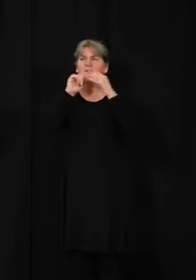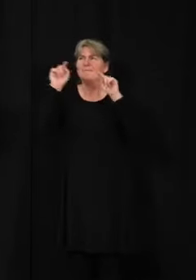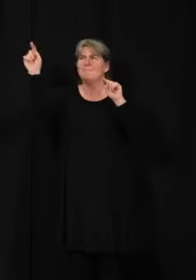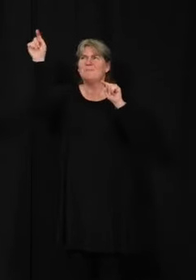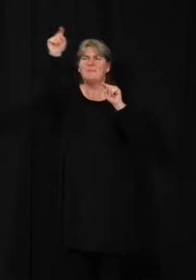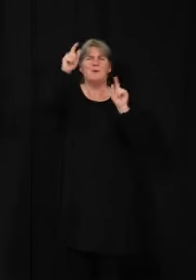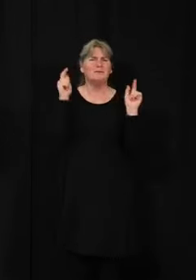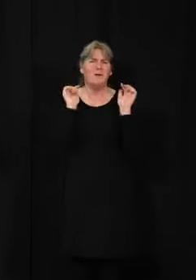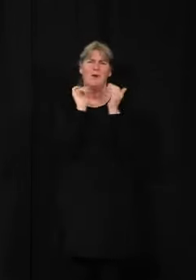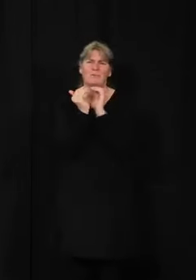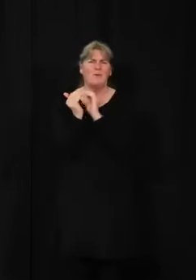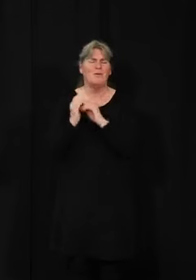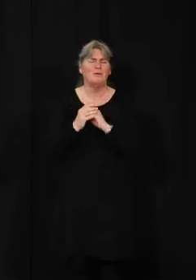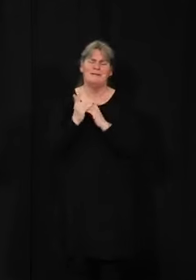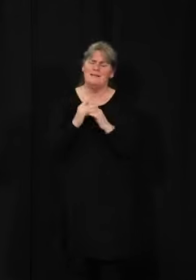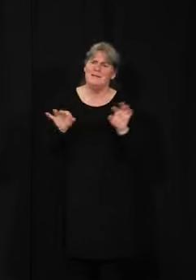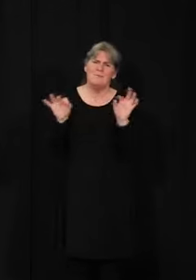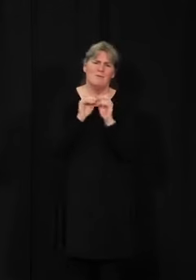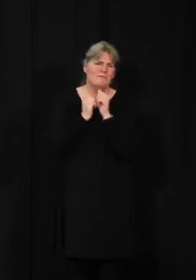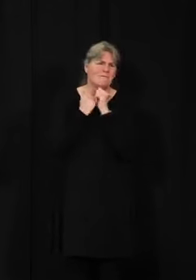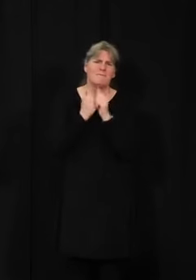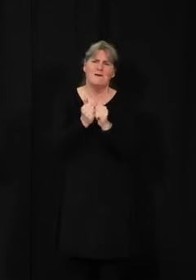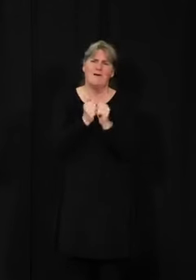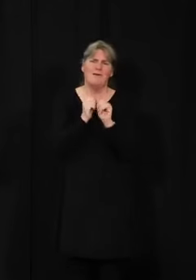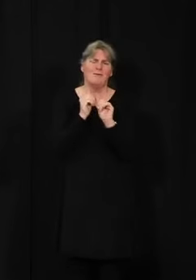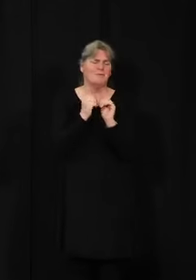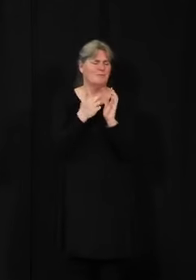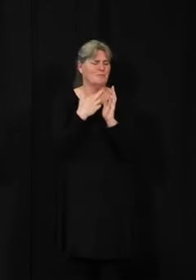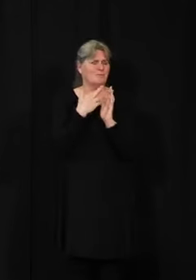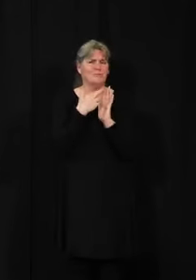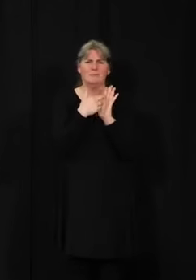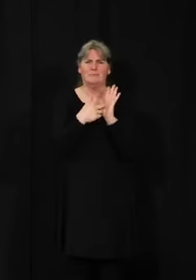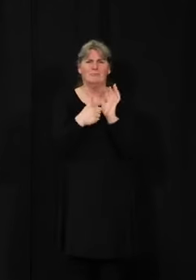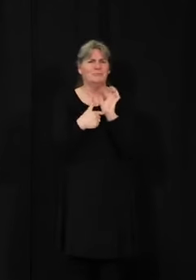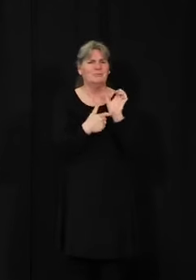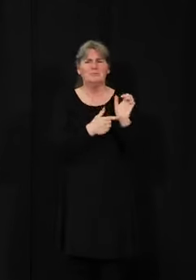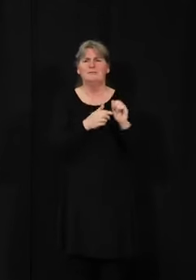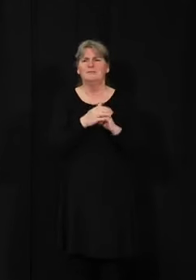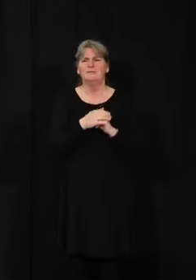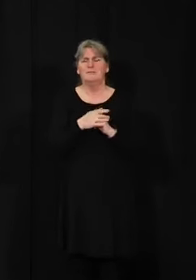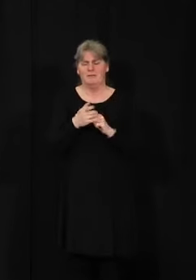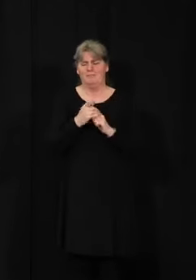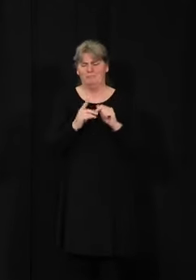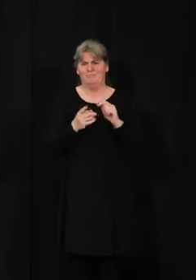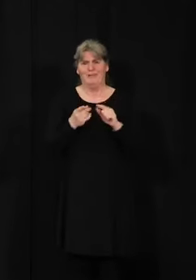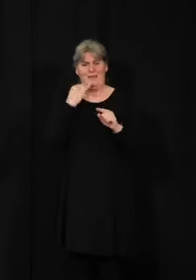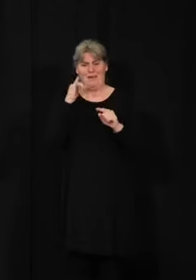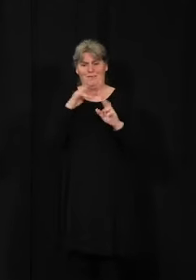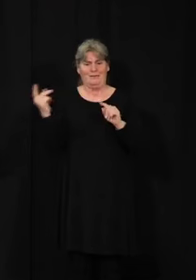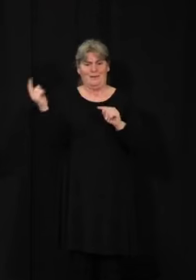even smaller gatherings. It is still really important that this information is being